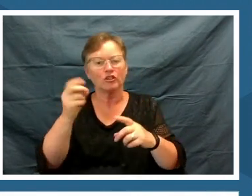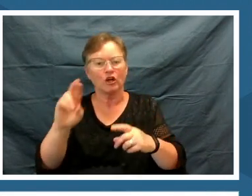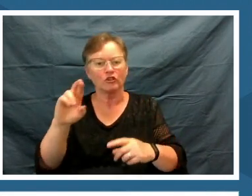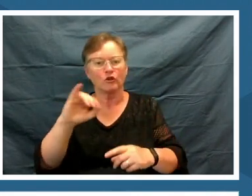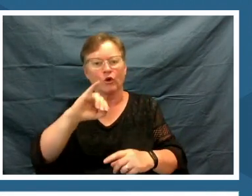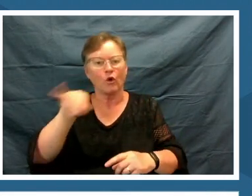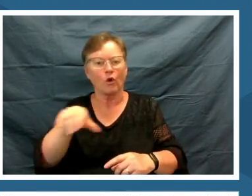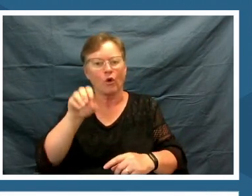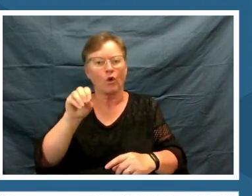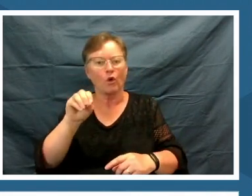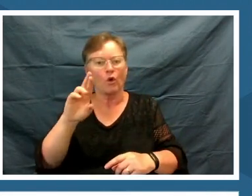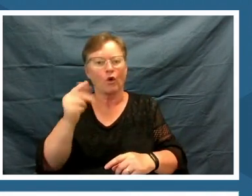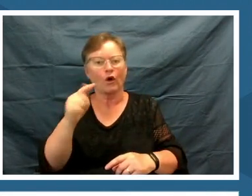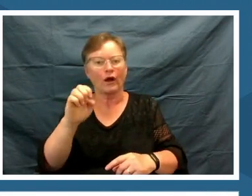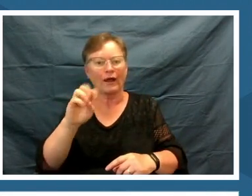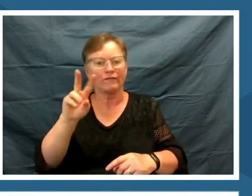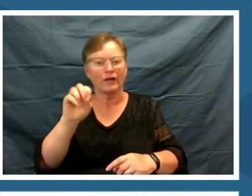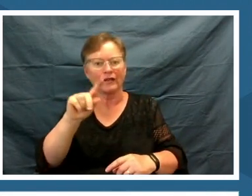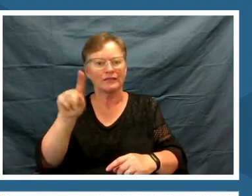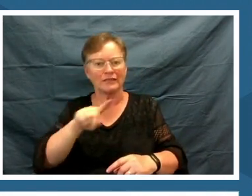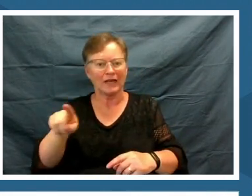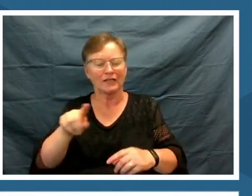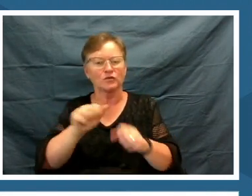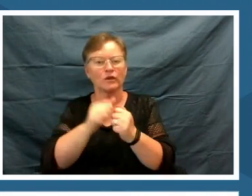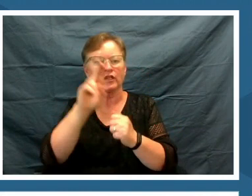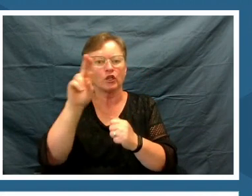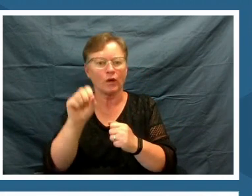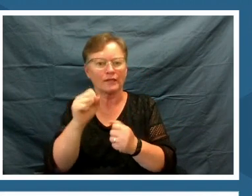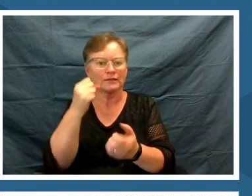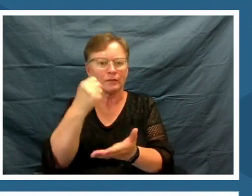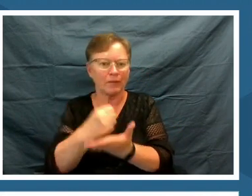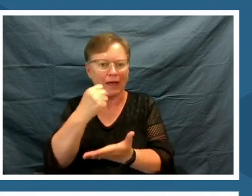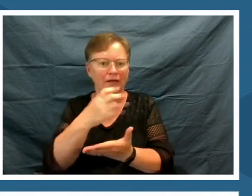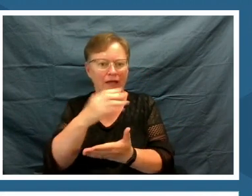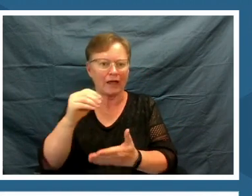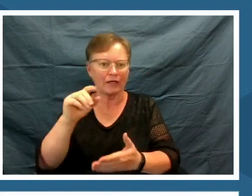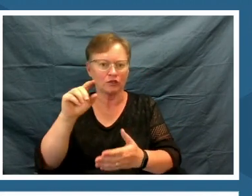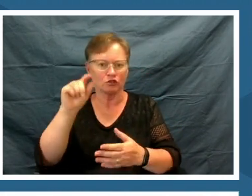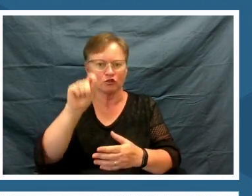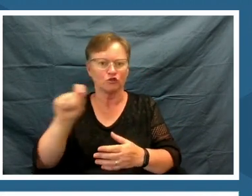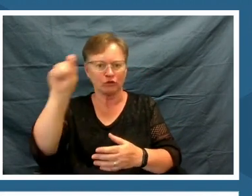u.s patent and trademark office he's